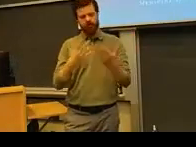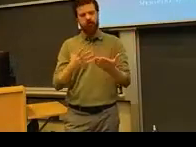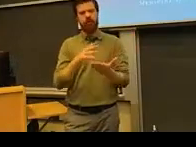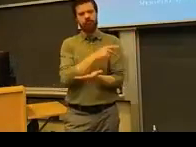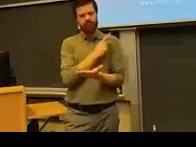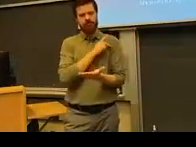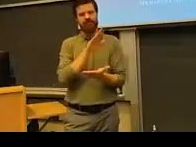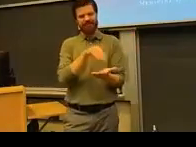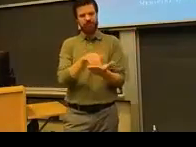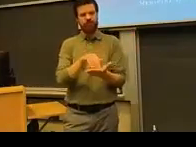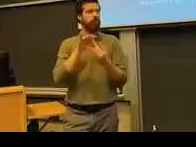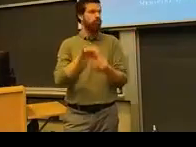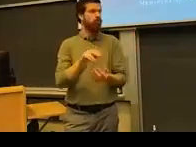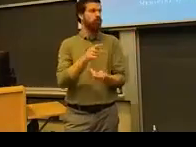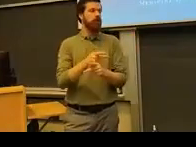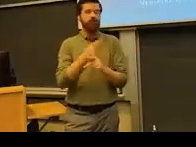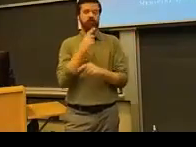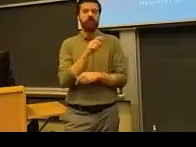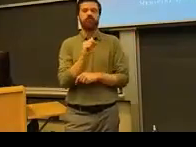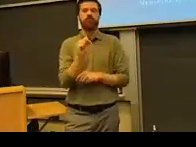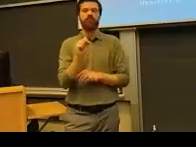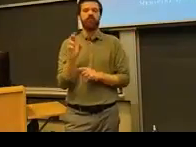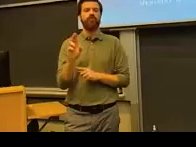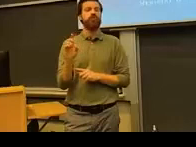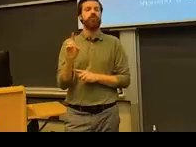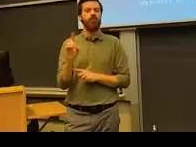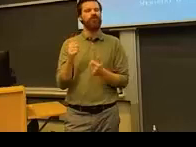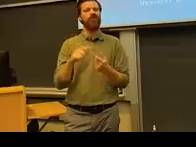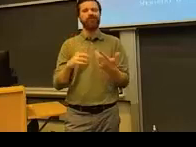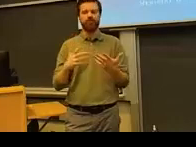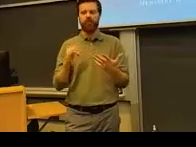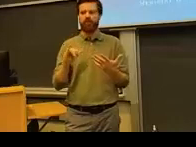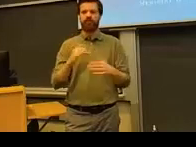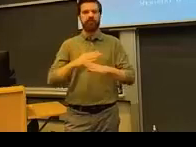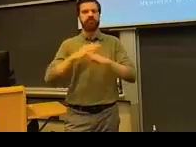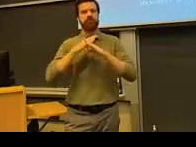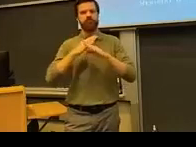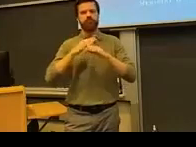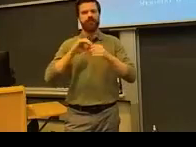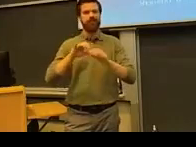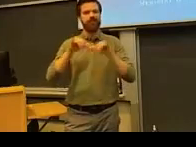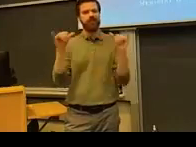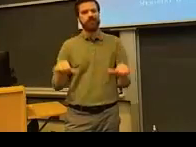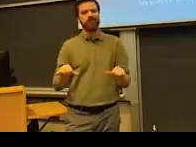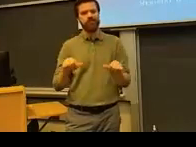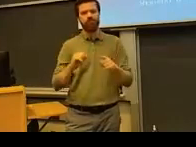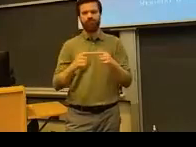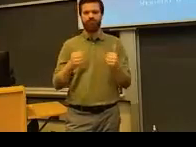for substance use disorder to try to reduce some of the systems barriers to arranging followup and